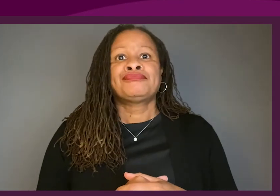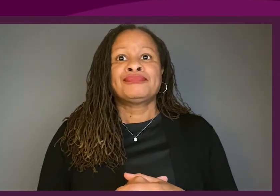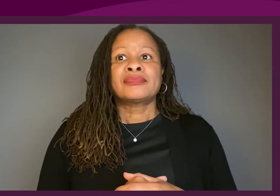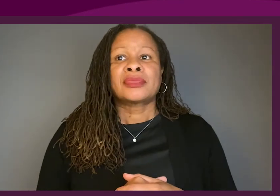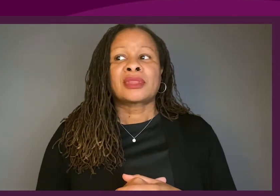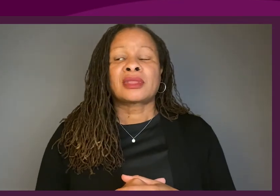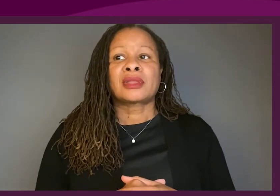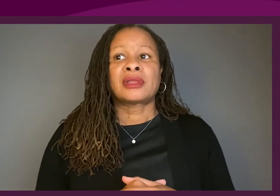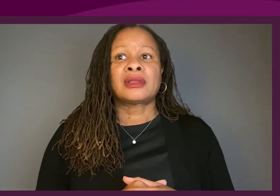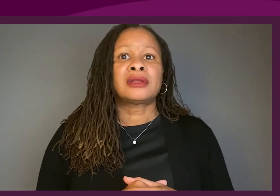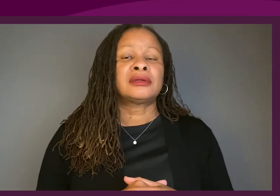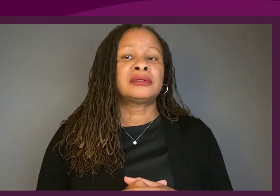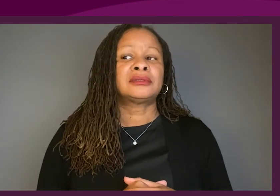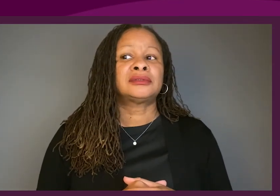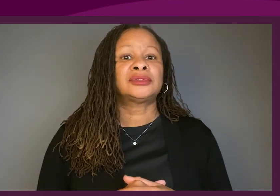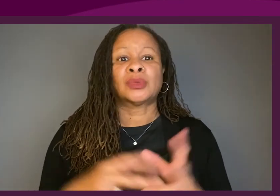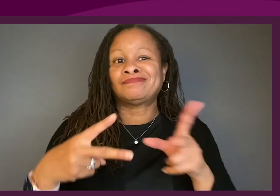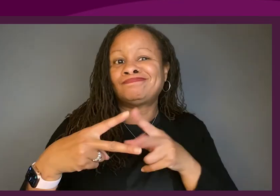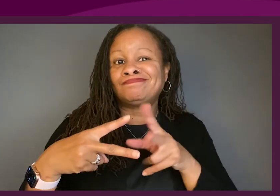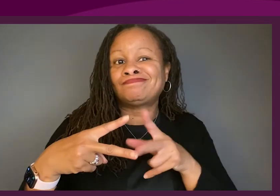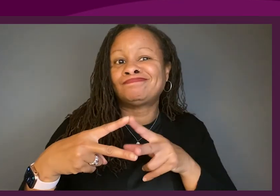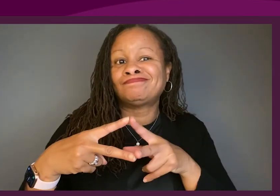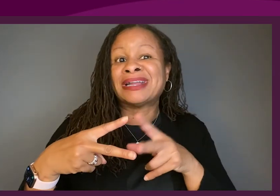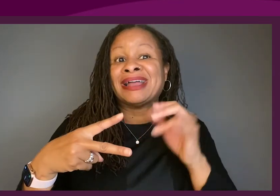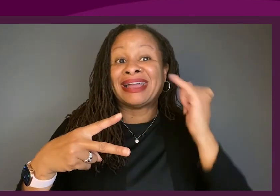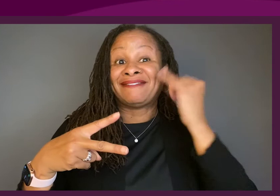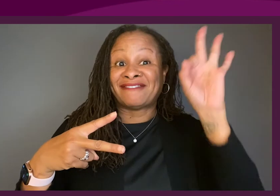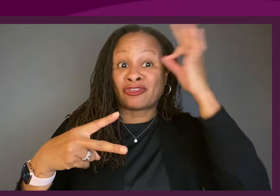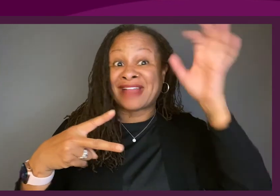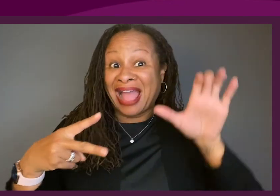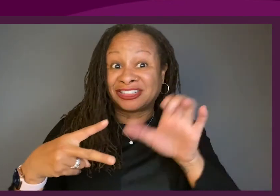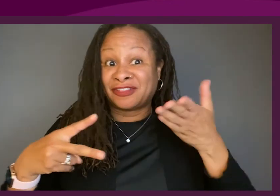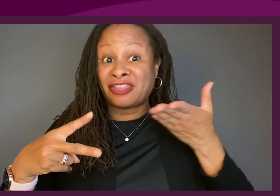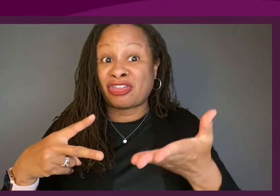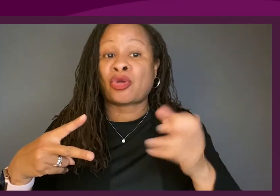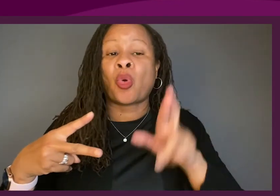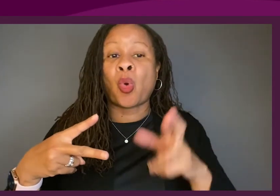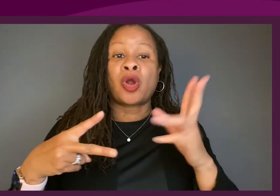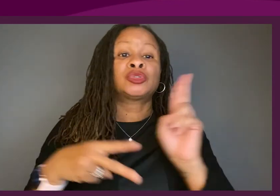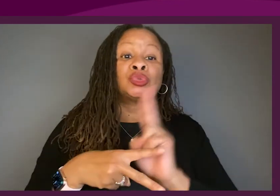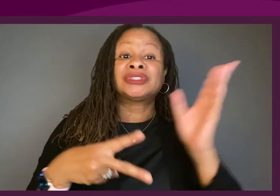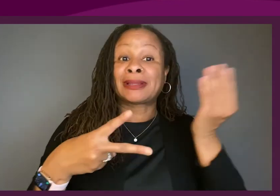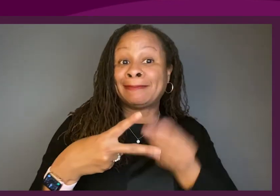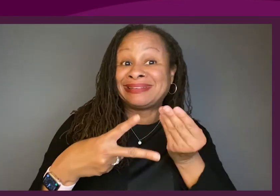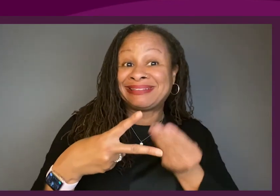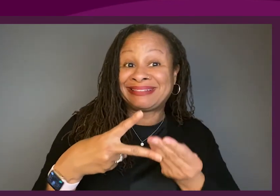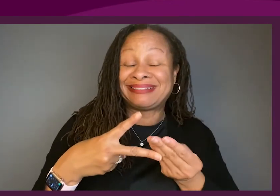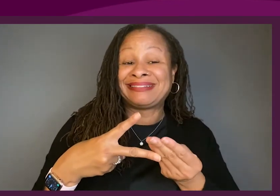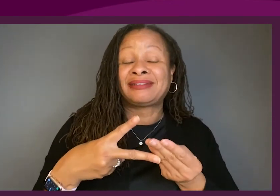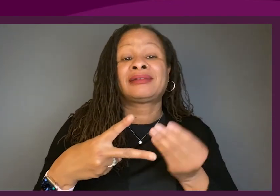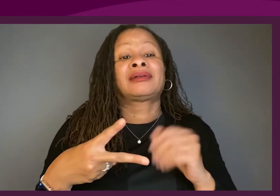use of federal funds by those who are receiving federal financial assistance.